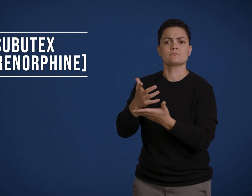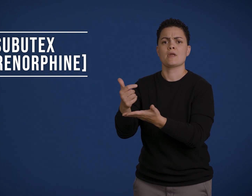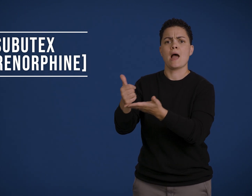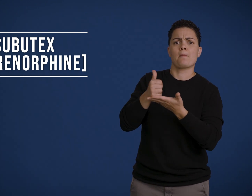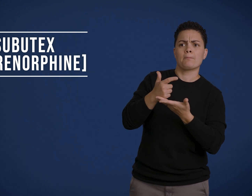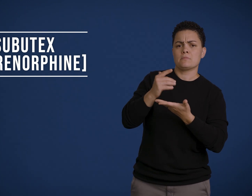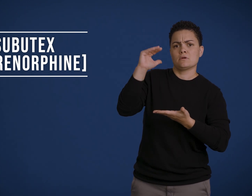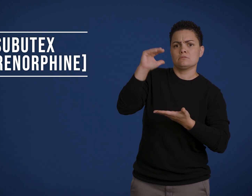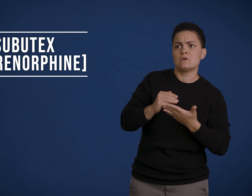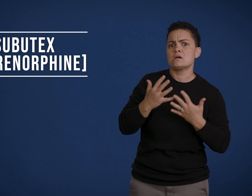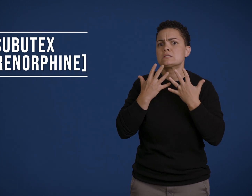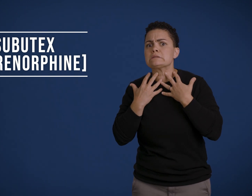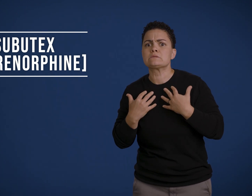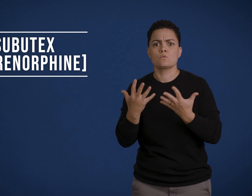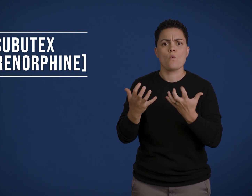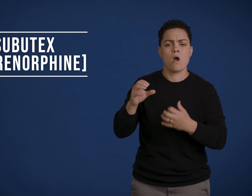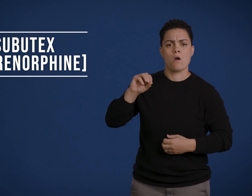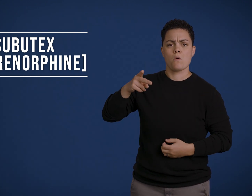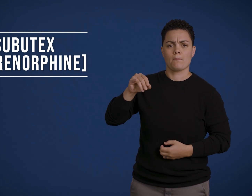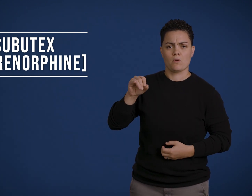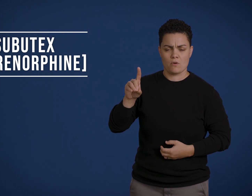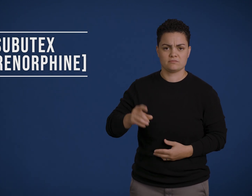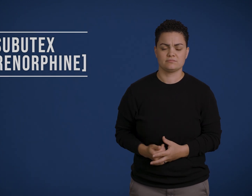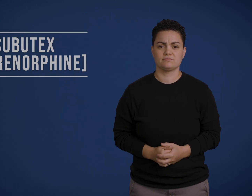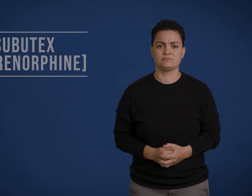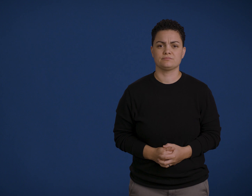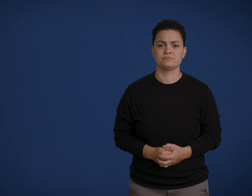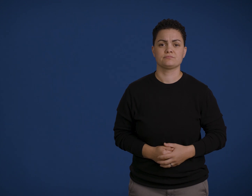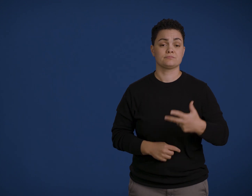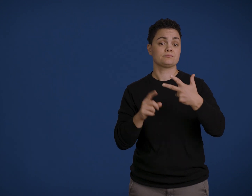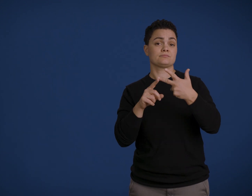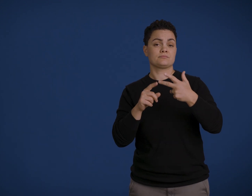which is a partial opioid agonist that reduces cravings for opioids.